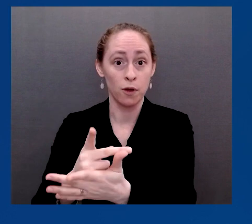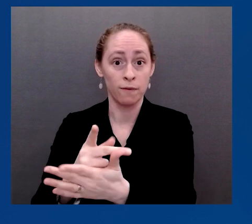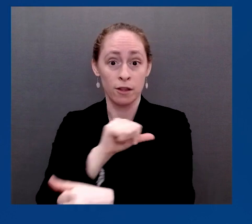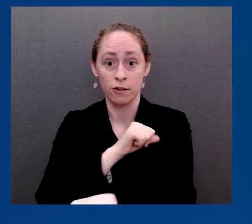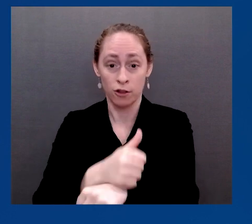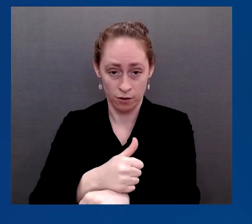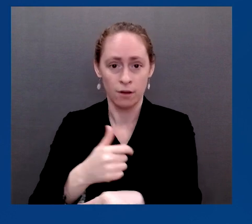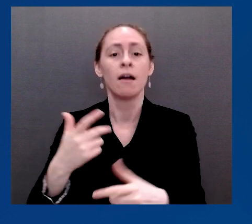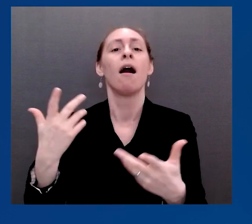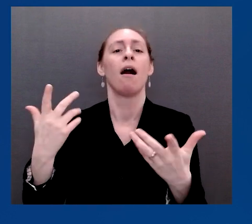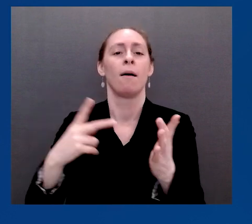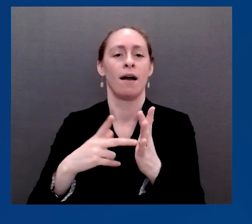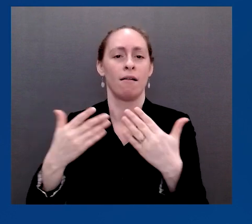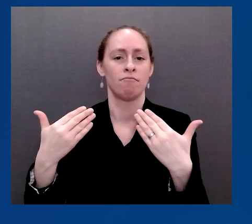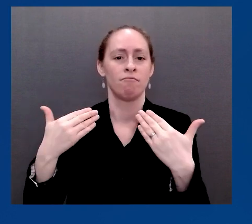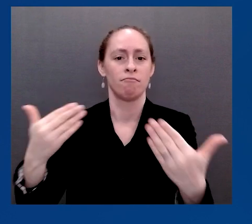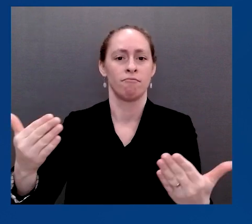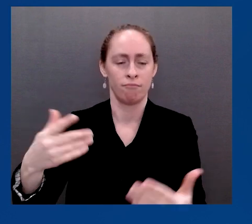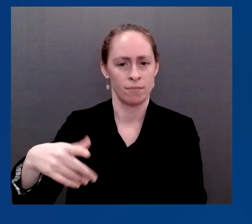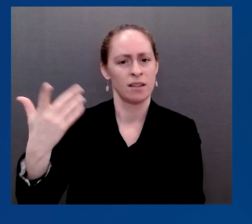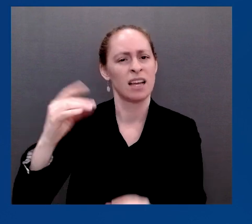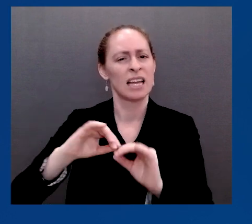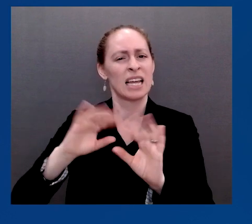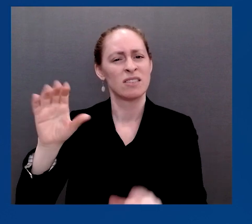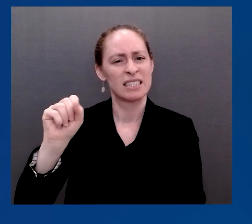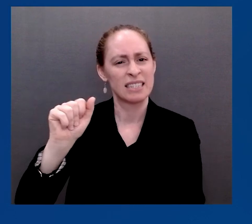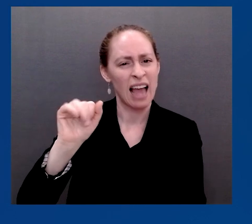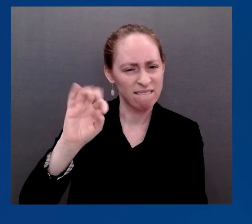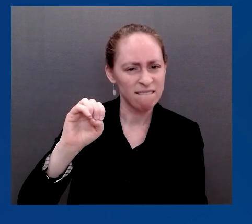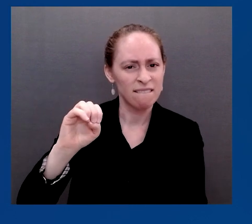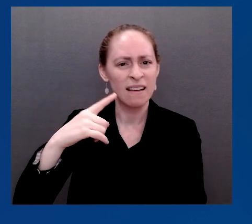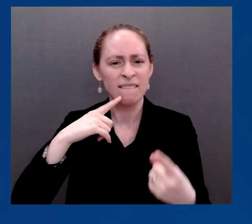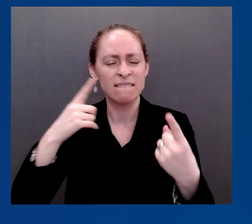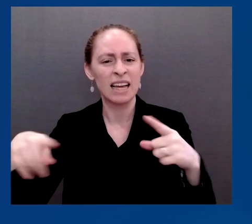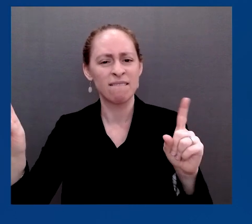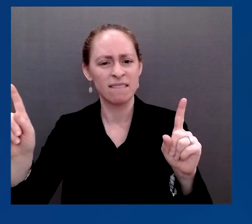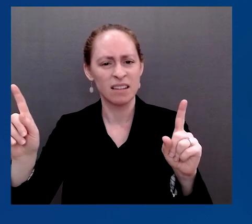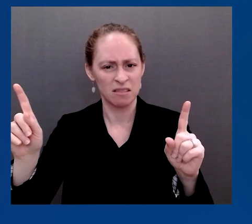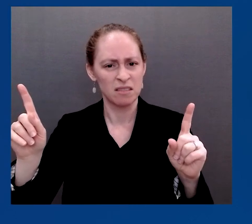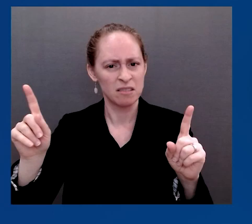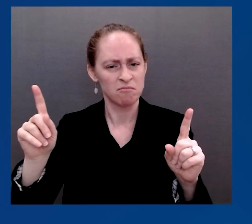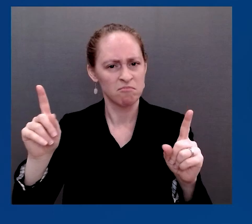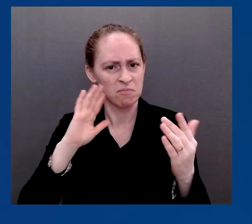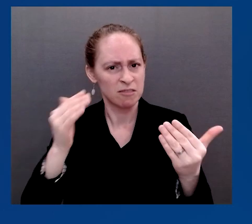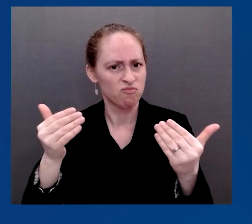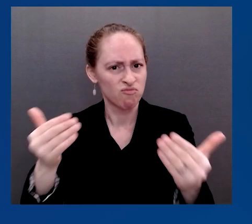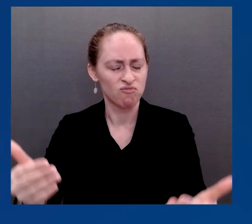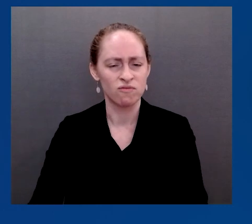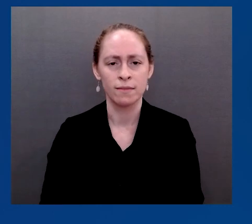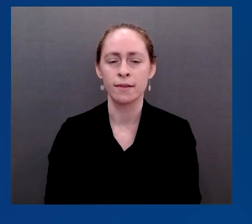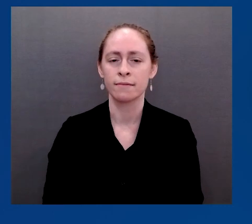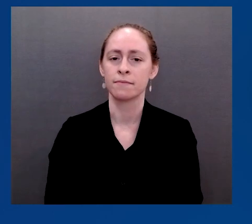So, I'll go back to you, Jeff, for the rest of that question. Mr. Zients: Thanks, Dr. Fauci. So, operationally, we will be ready